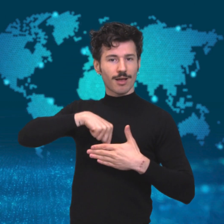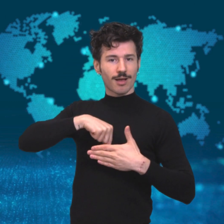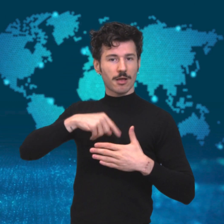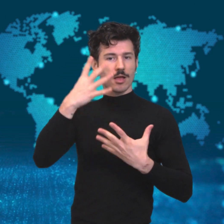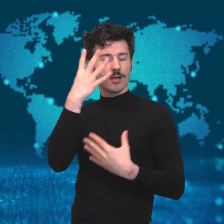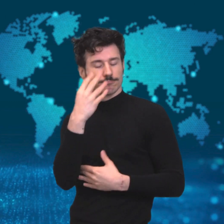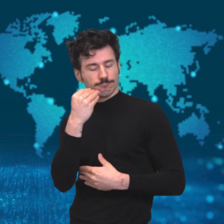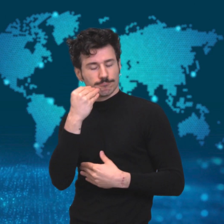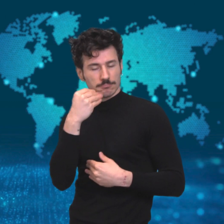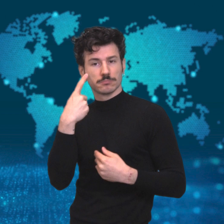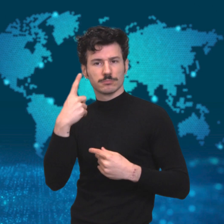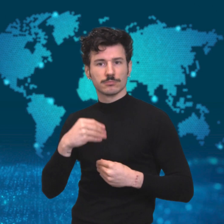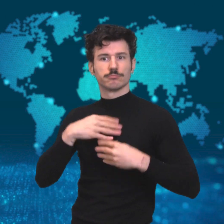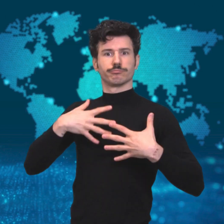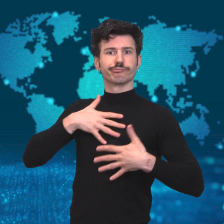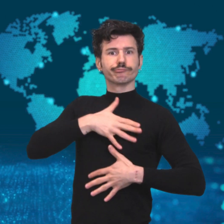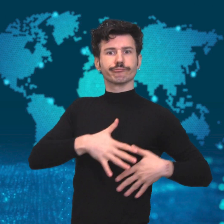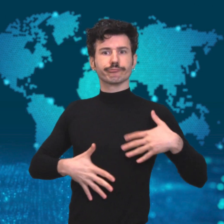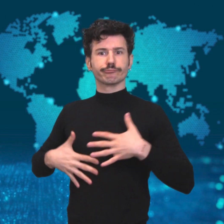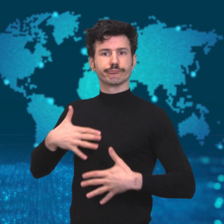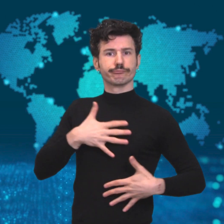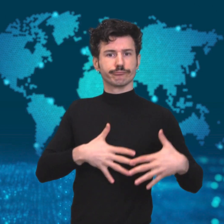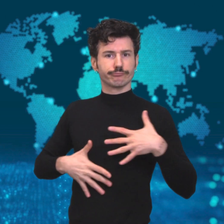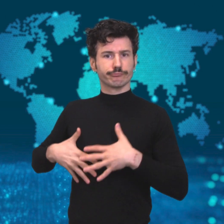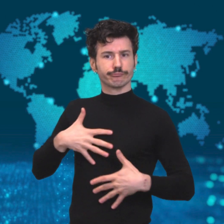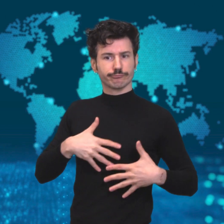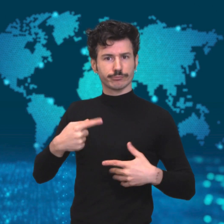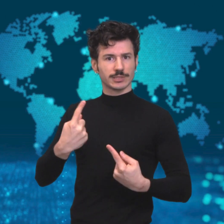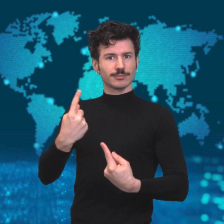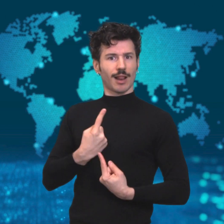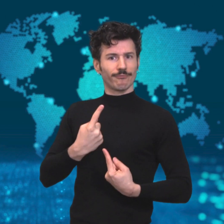those patients being re-infected by others,